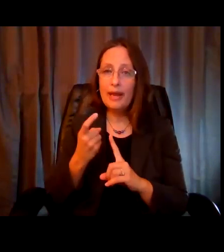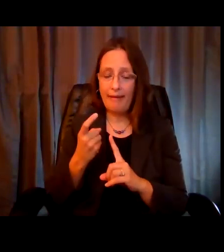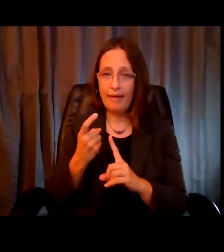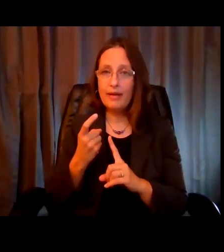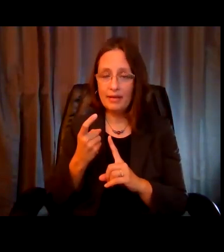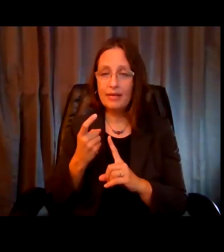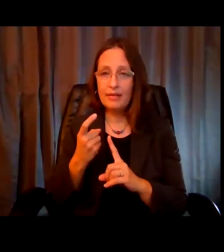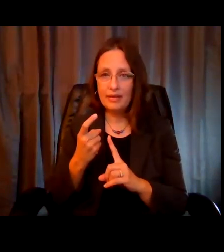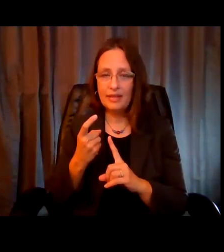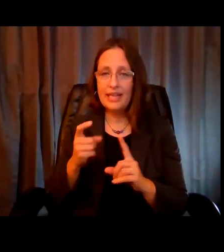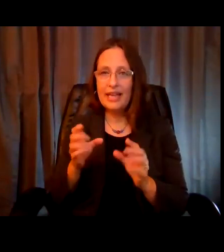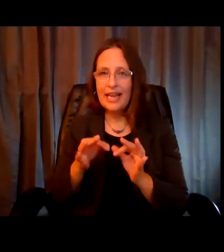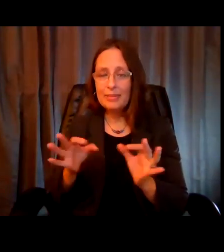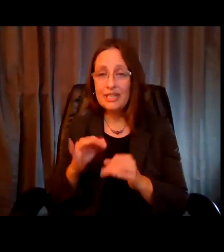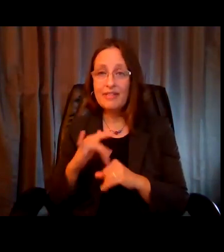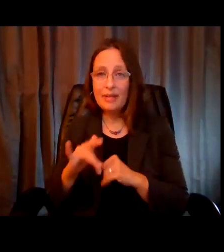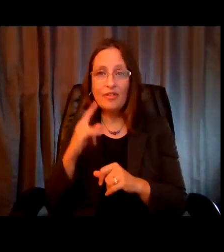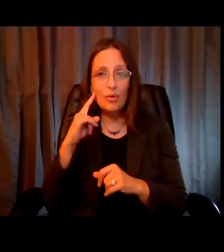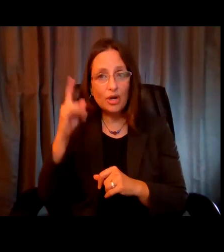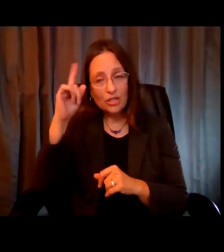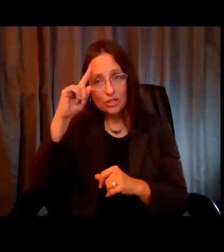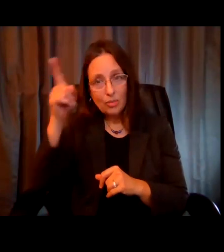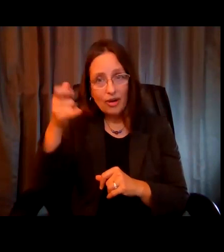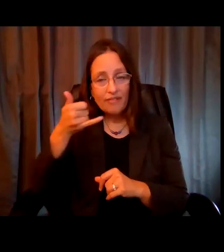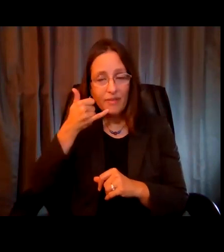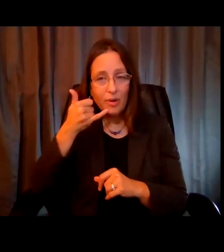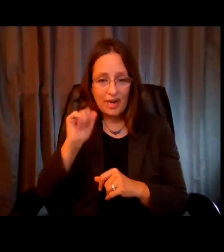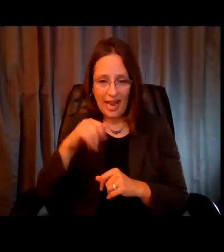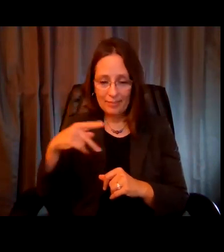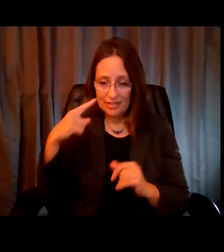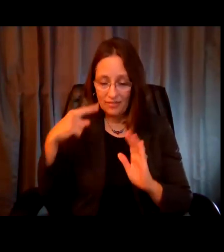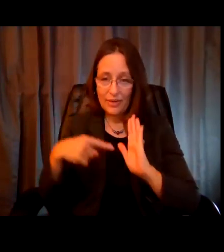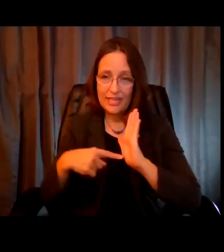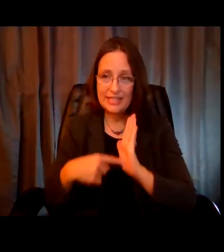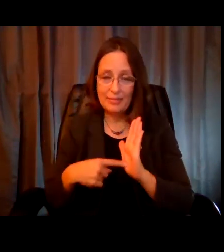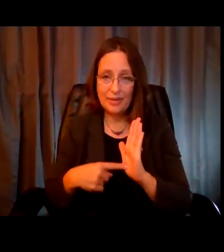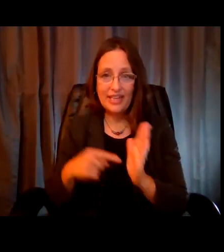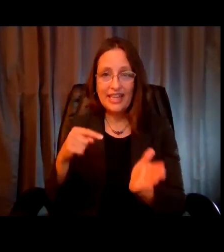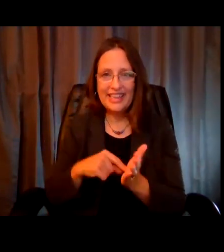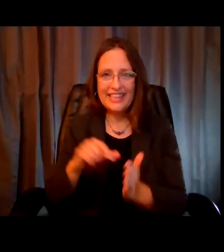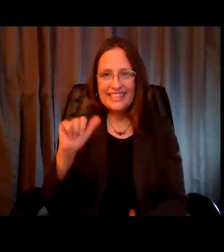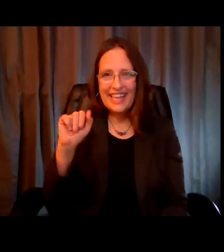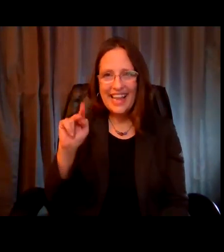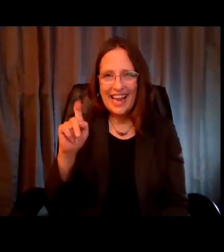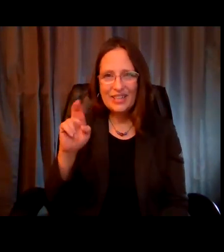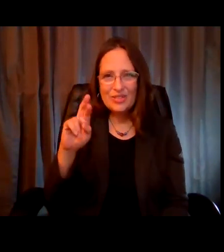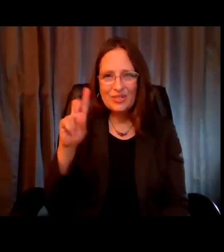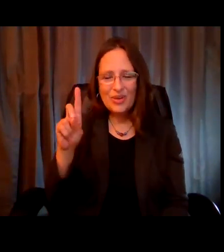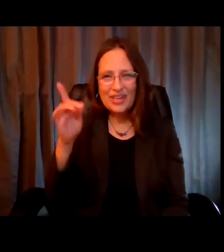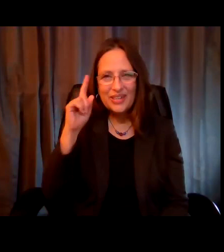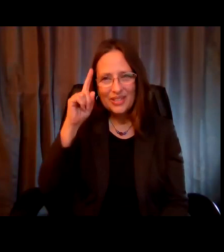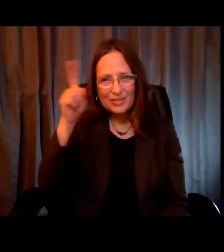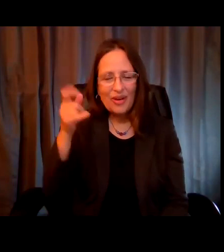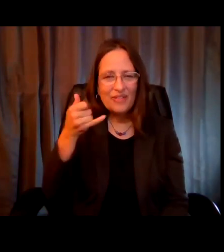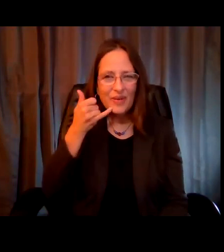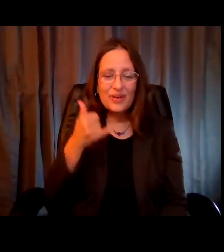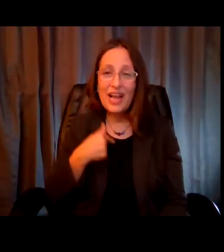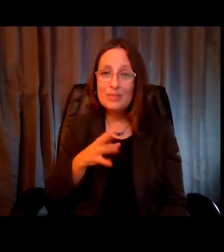and articulate and pauser between phrases so you have a chance to process what's being said. Maybe